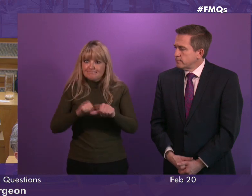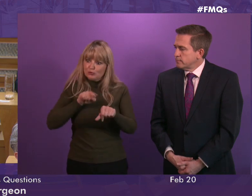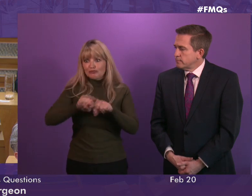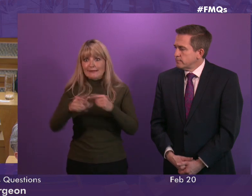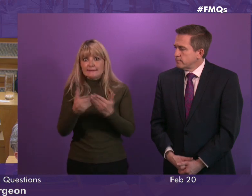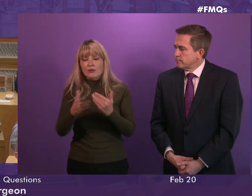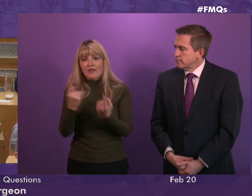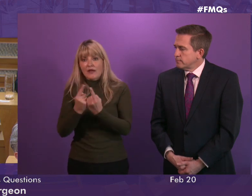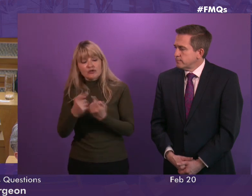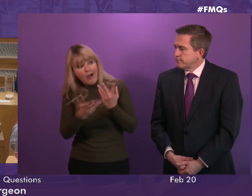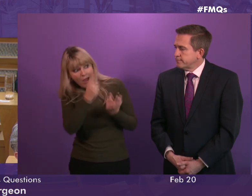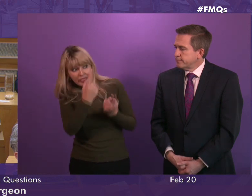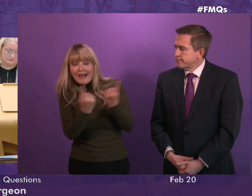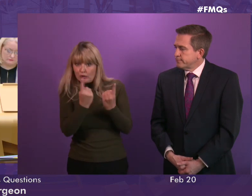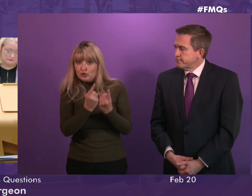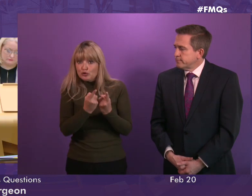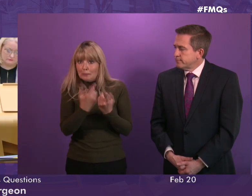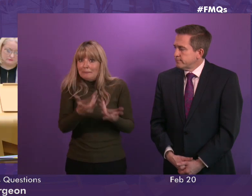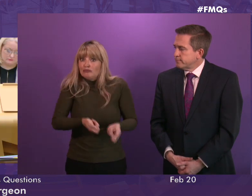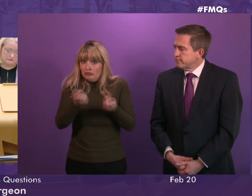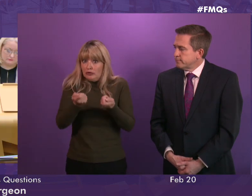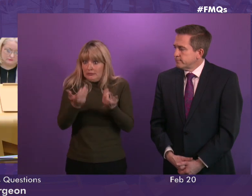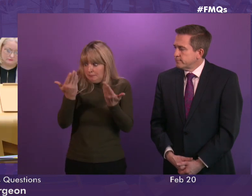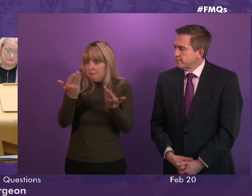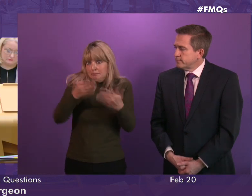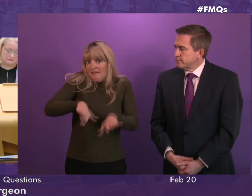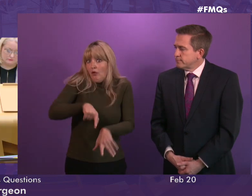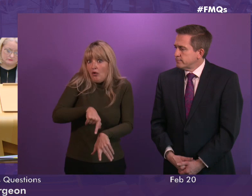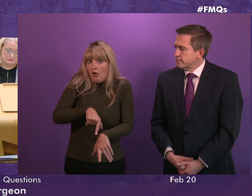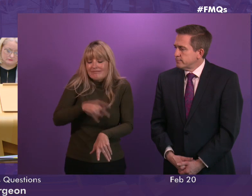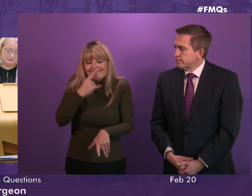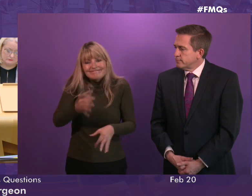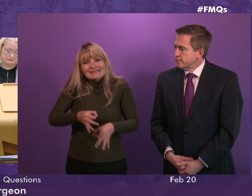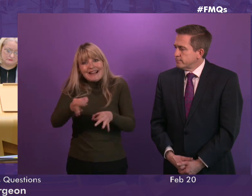The other issue that has been previously raised in the chamber is delays to fatal accident